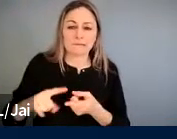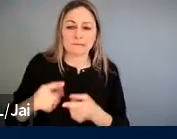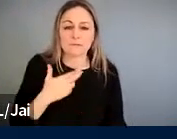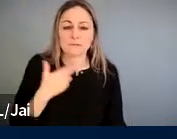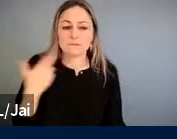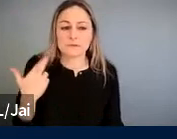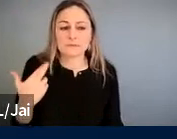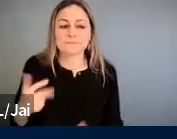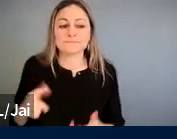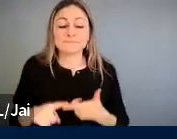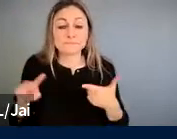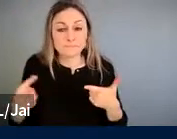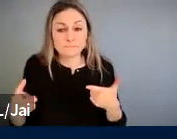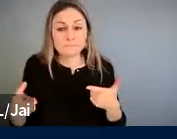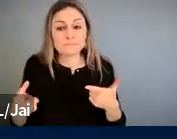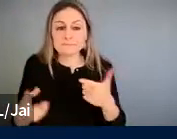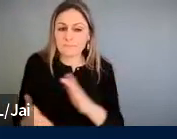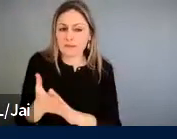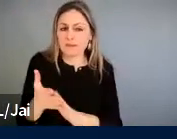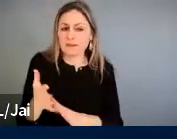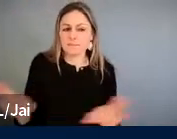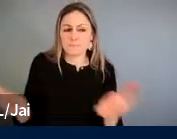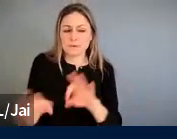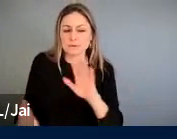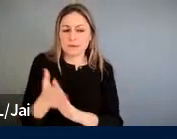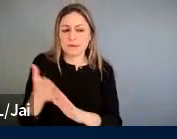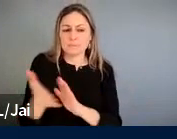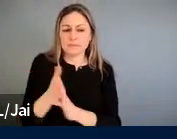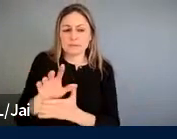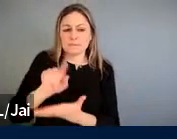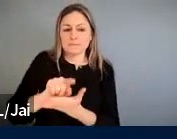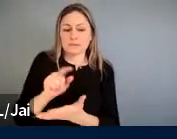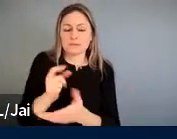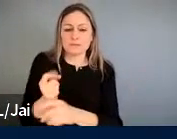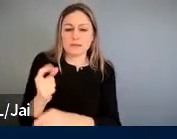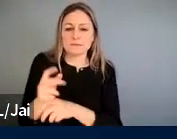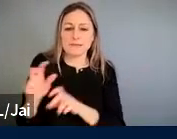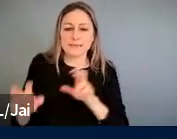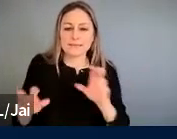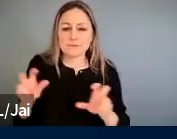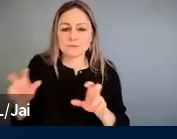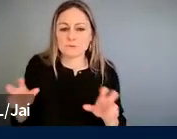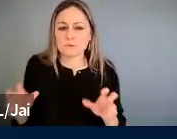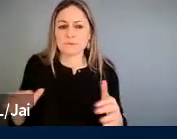And secondly, it's important to conduct and publish annual inventories of how AI